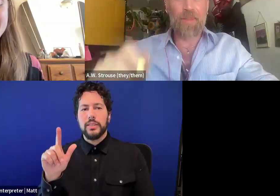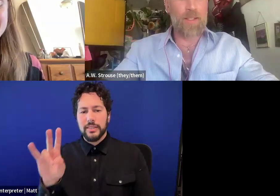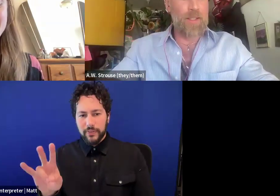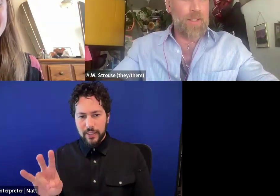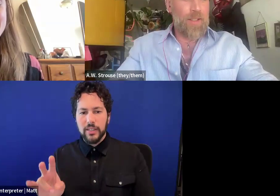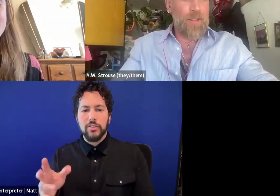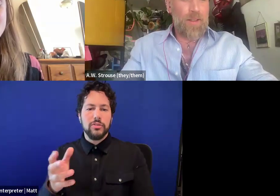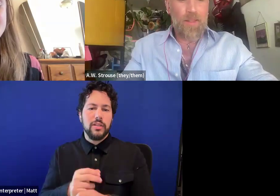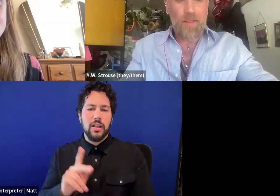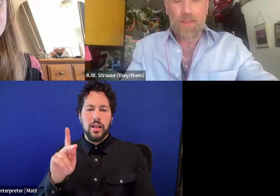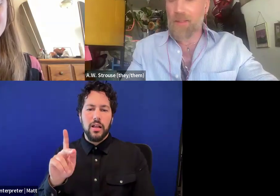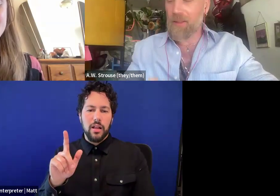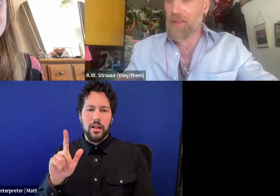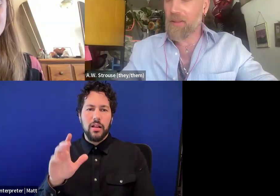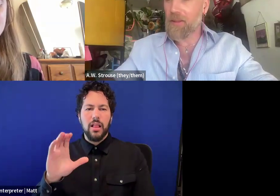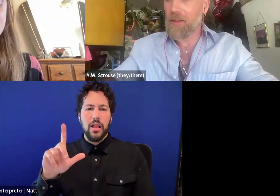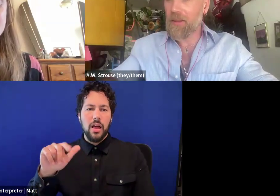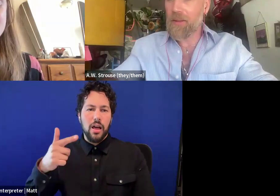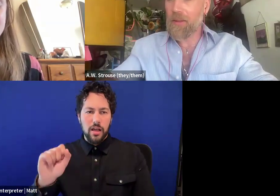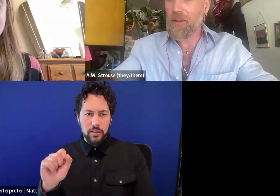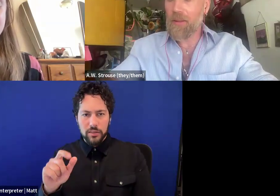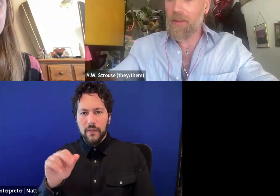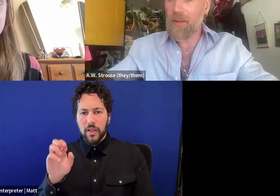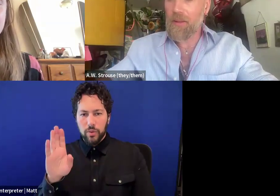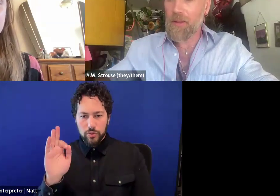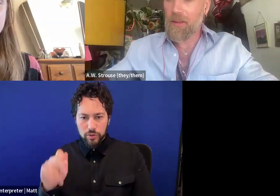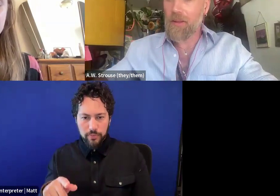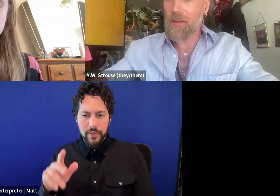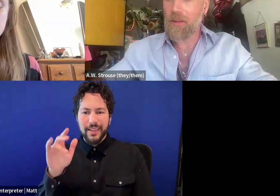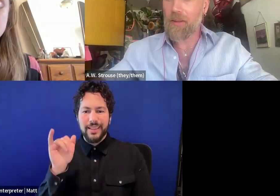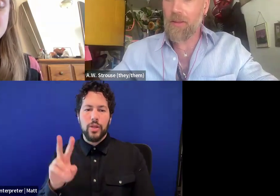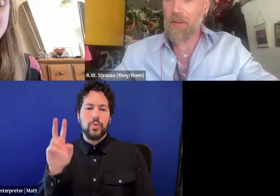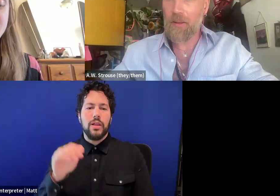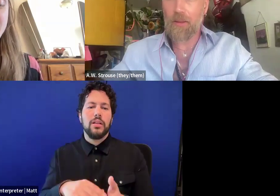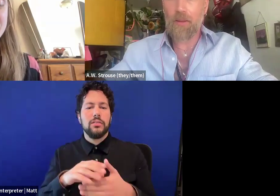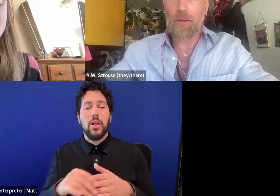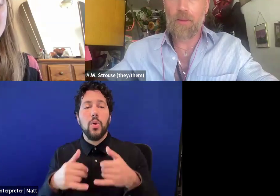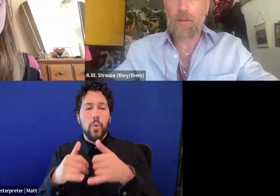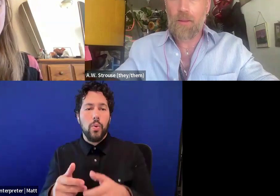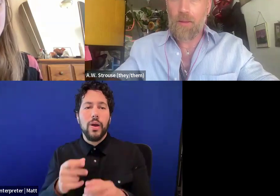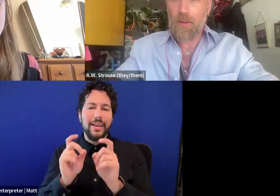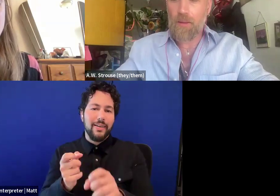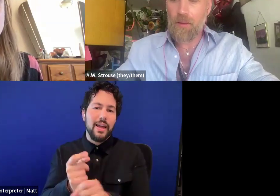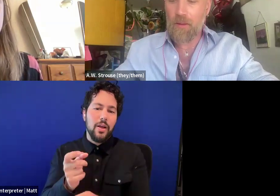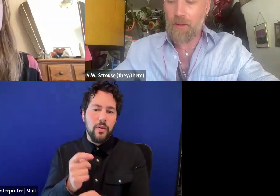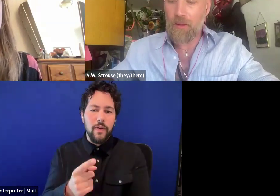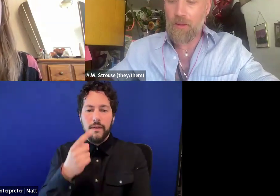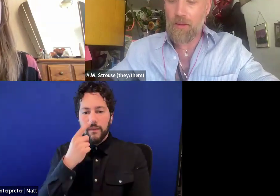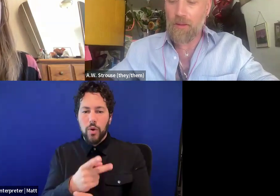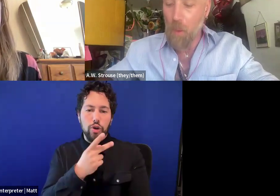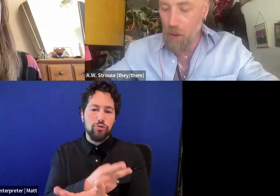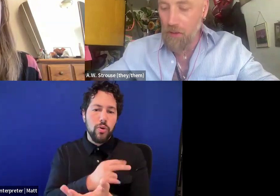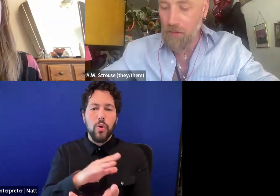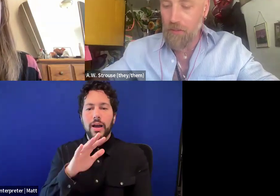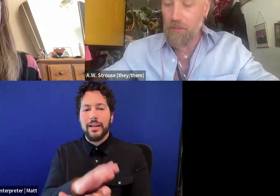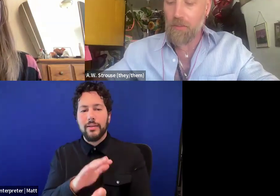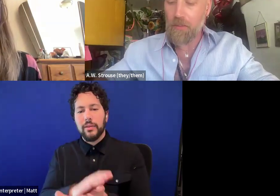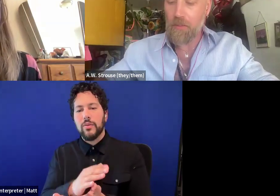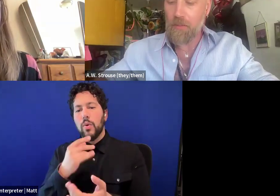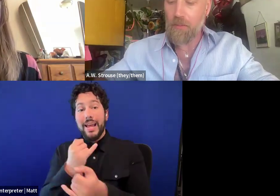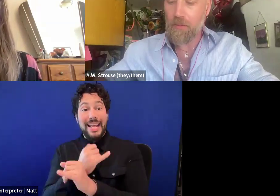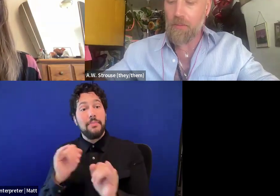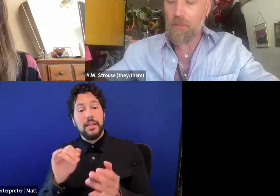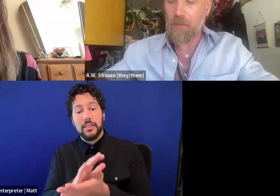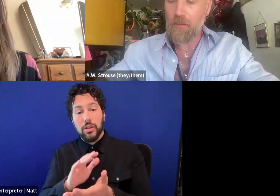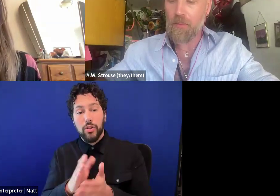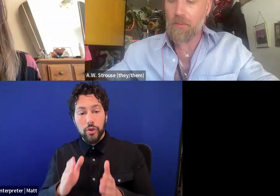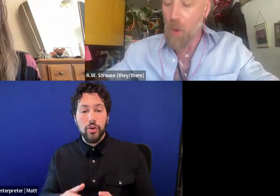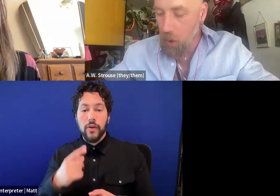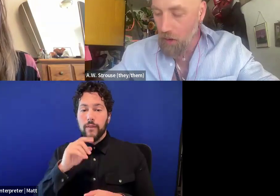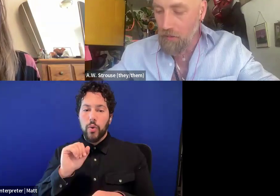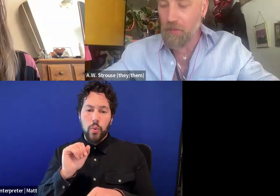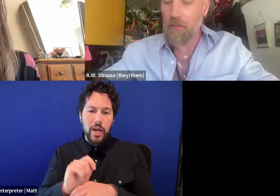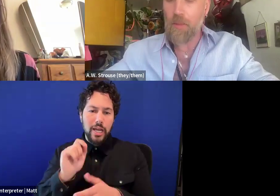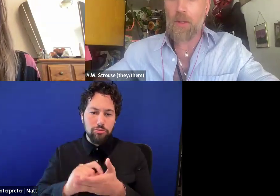The Clogs Fellowship is a $2,000 award to be given annually for a graduate student, an academic, or an independent scholar for work on a dissertation, a first book manuscript, or a second book manuscript.